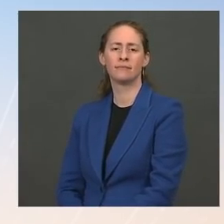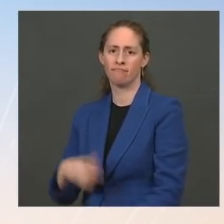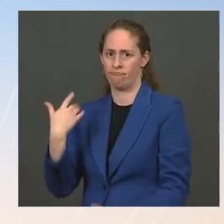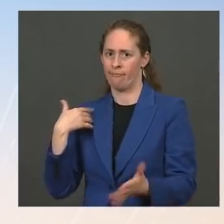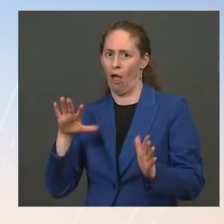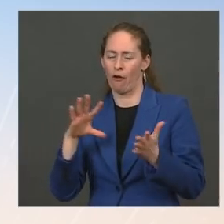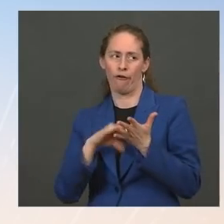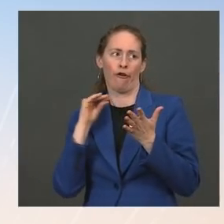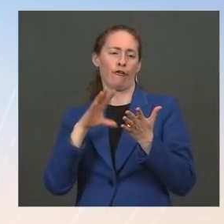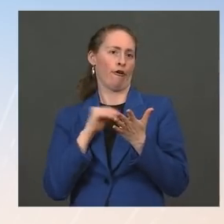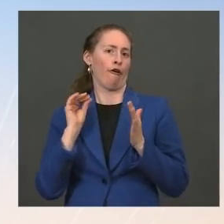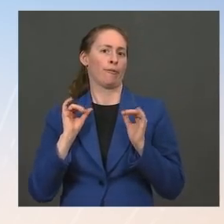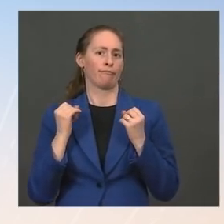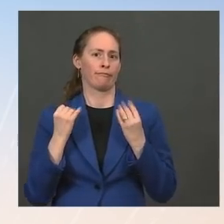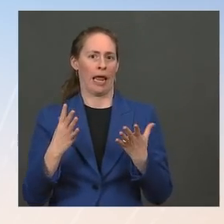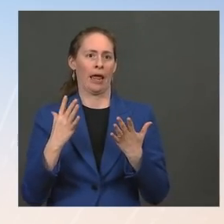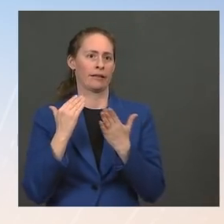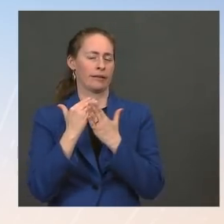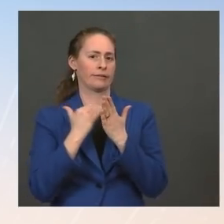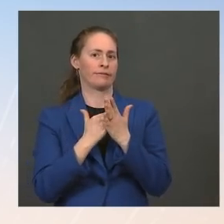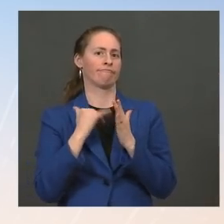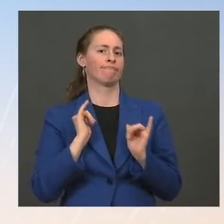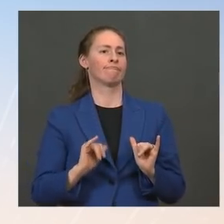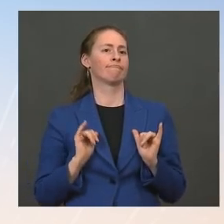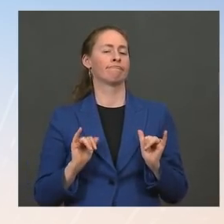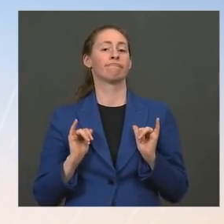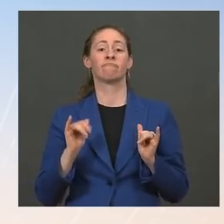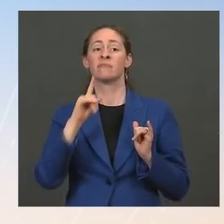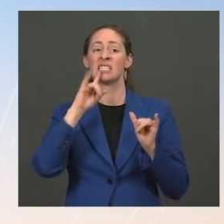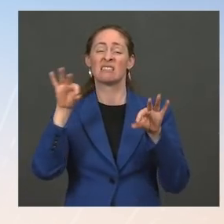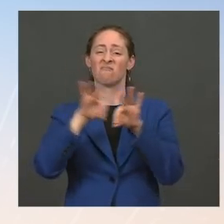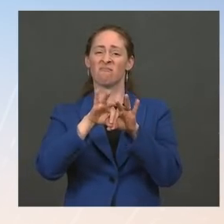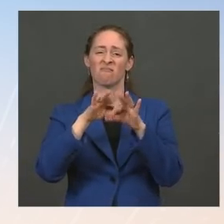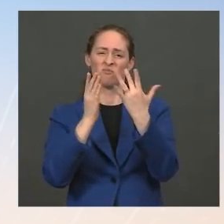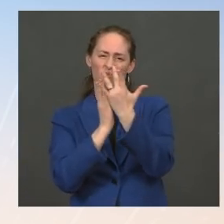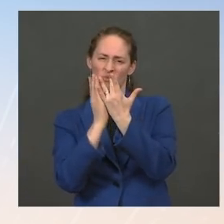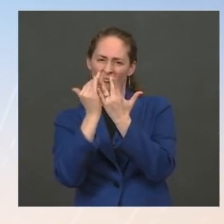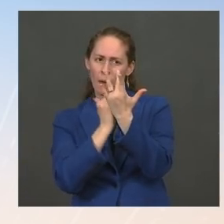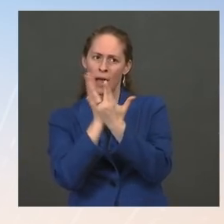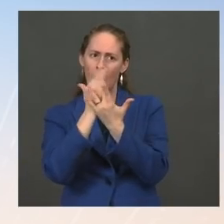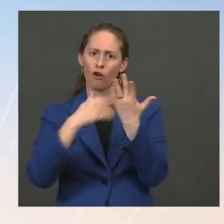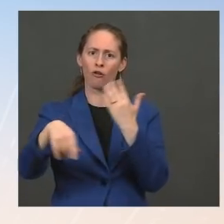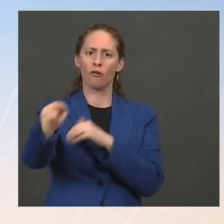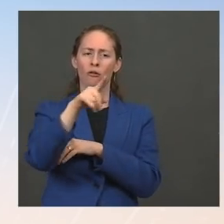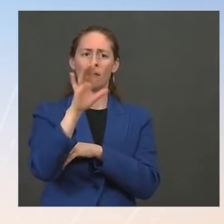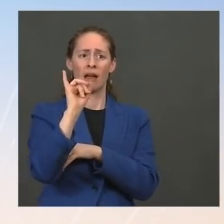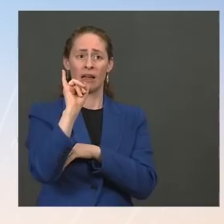and be direct about where there are unknowns, and be clear that there's information we have at this point